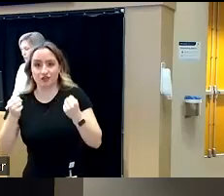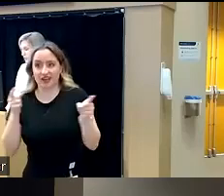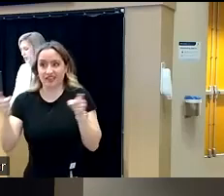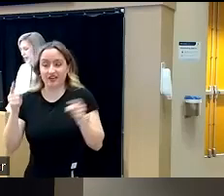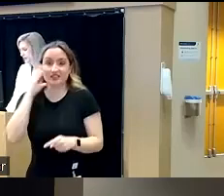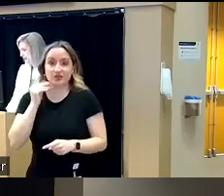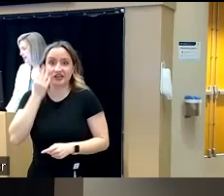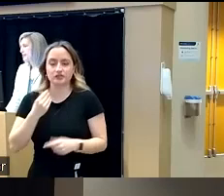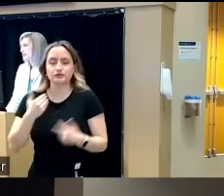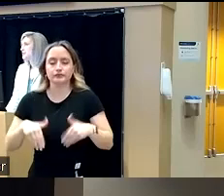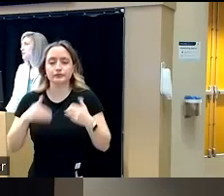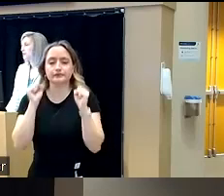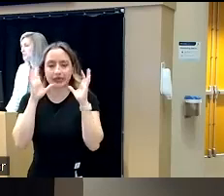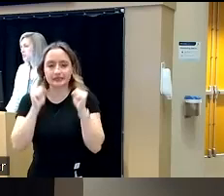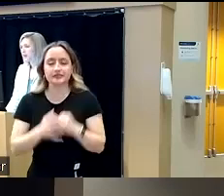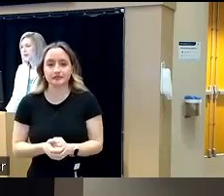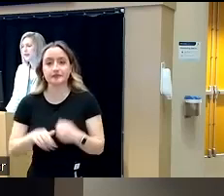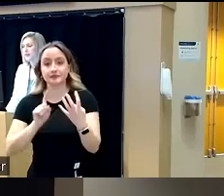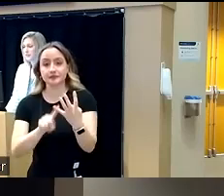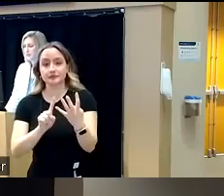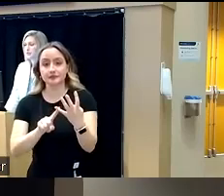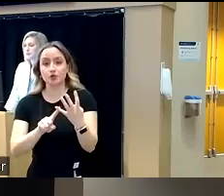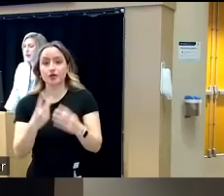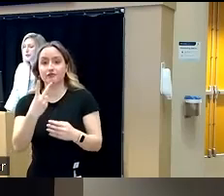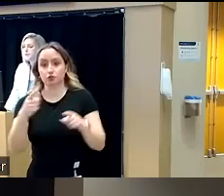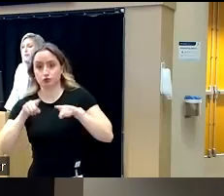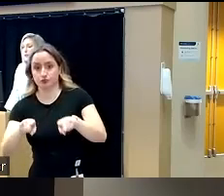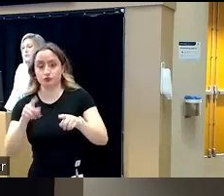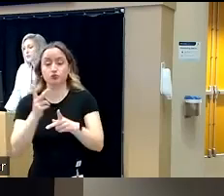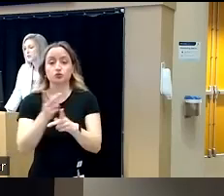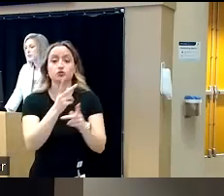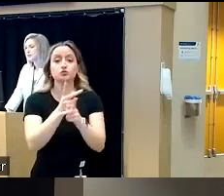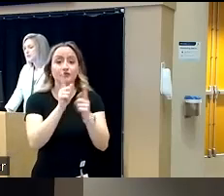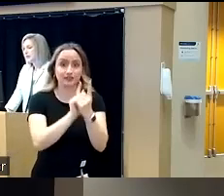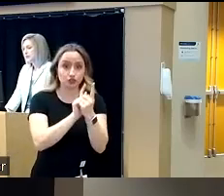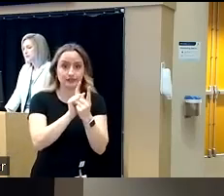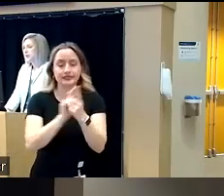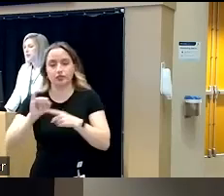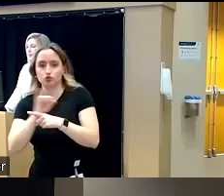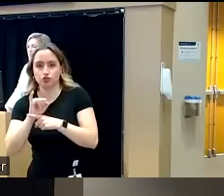there are two tracks these supervision track and the internship track so as you can see here the